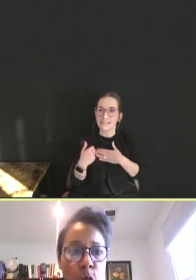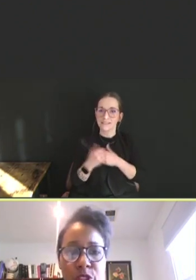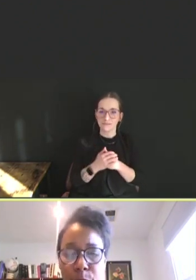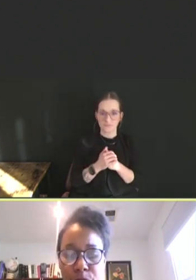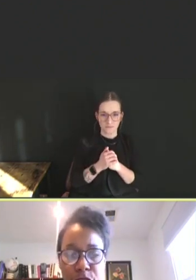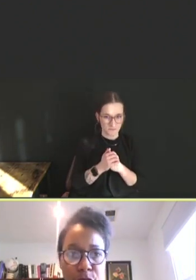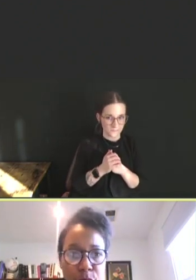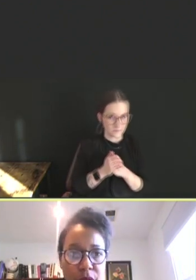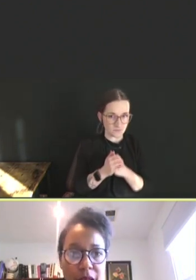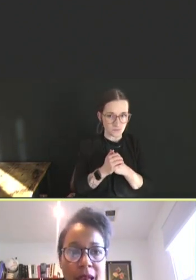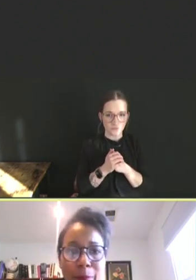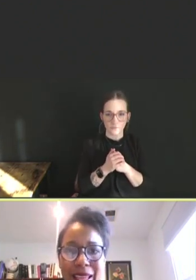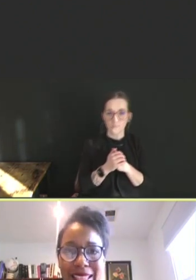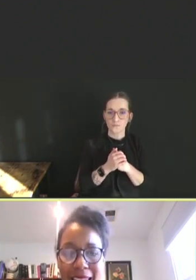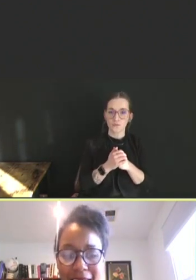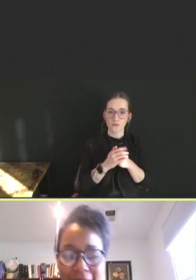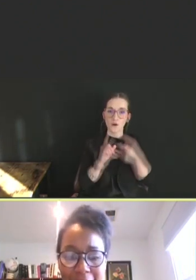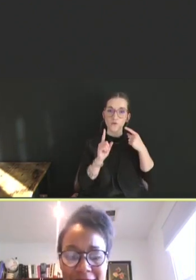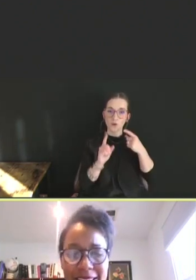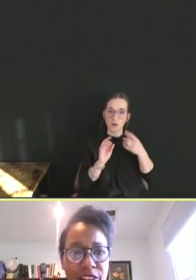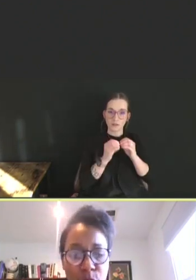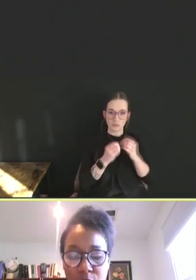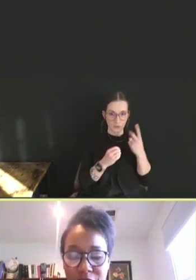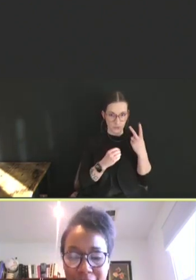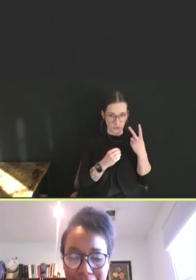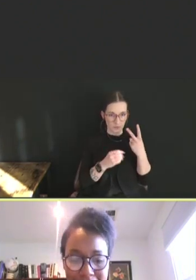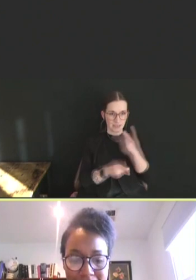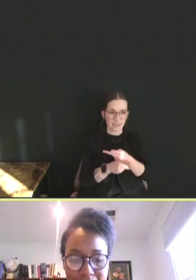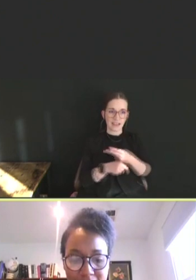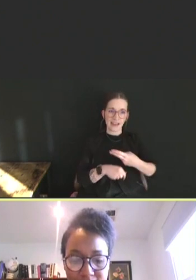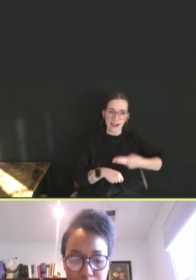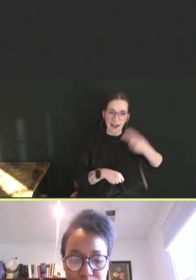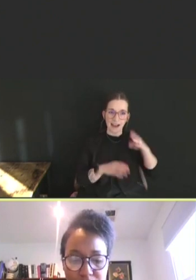Goal number two, maintain the highest level of vaccine safety.